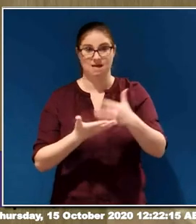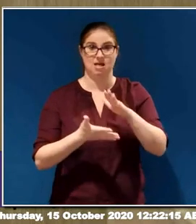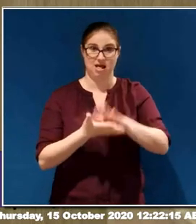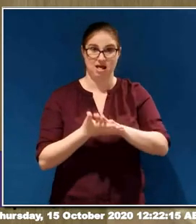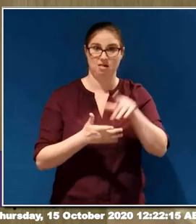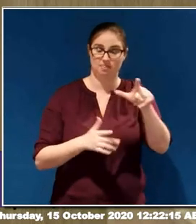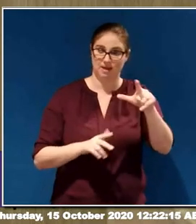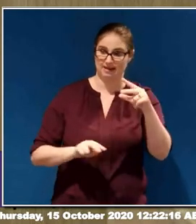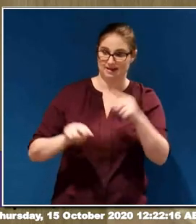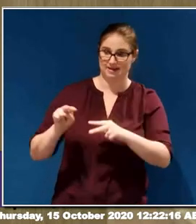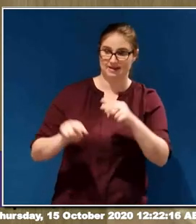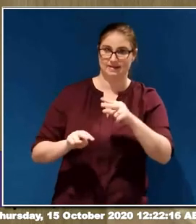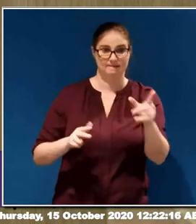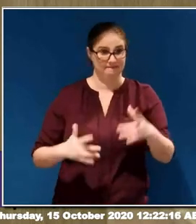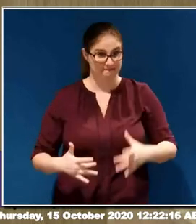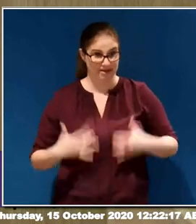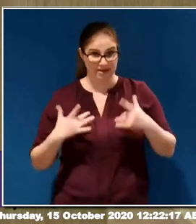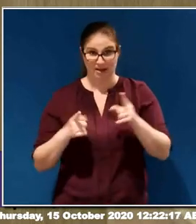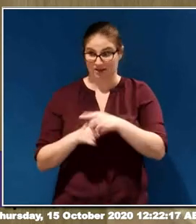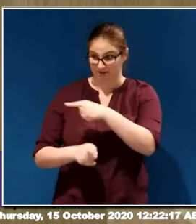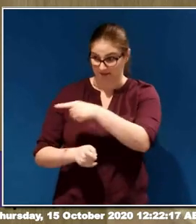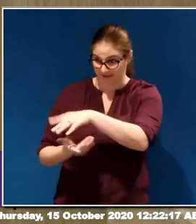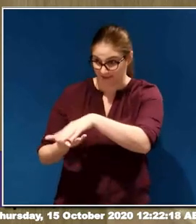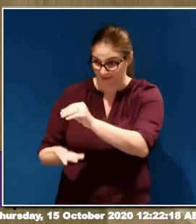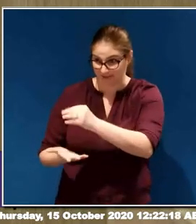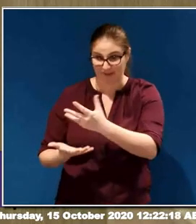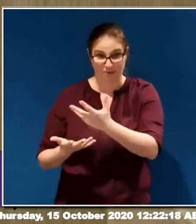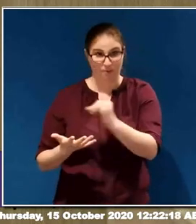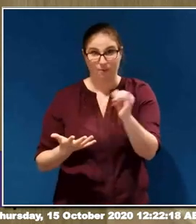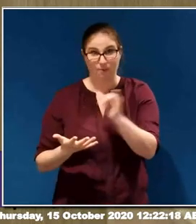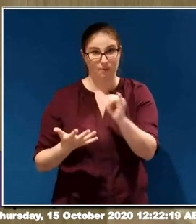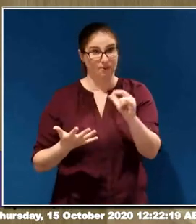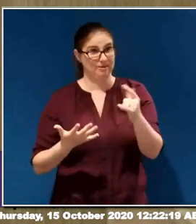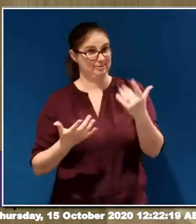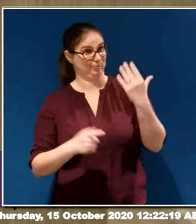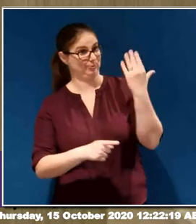difficulty for some reason, and they will put in the request for support.